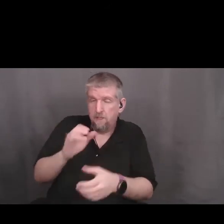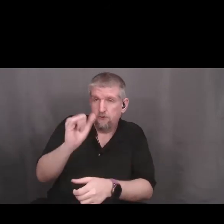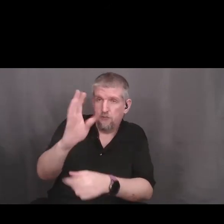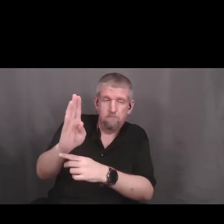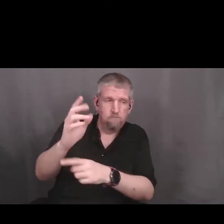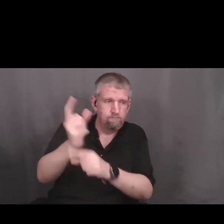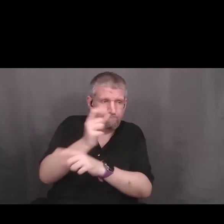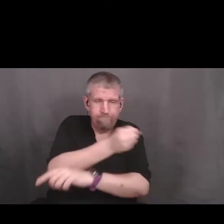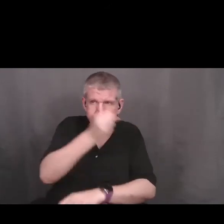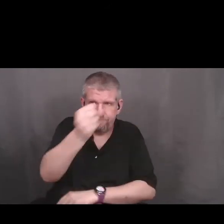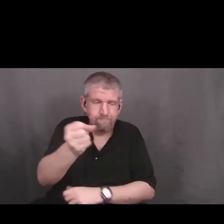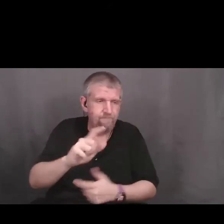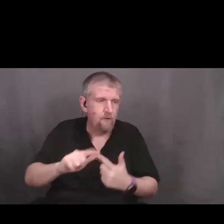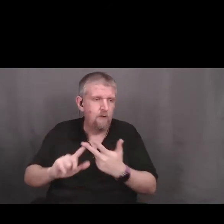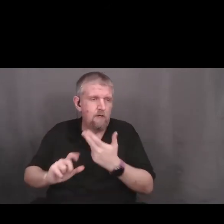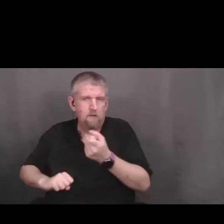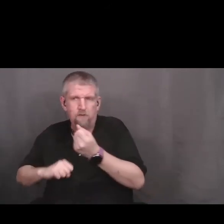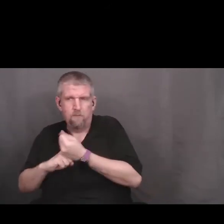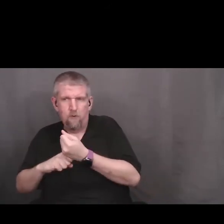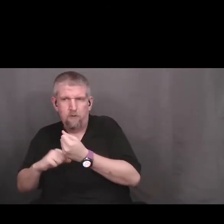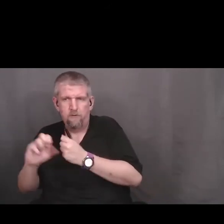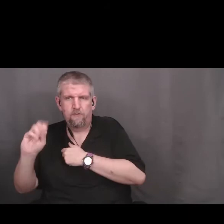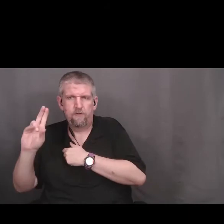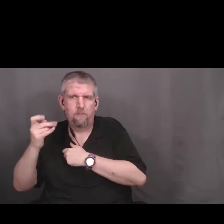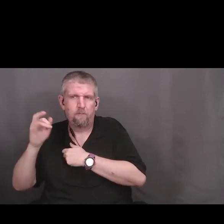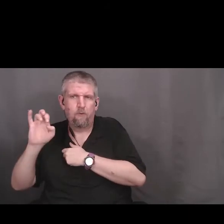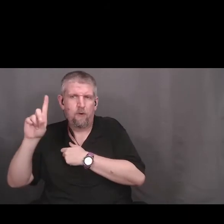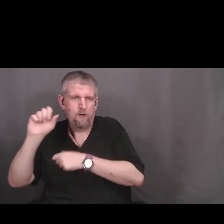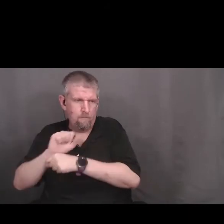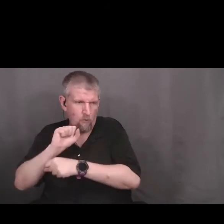it can be supported employment services and even customized employment,